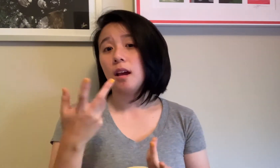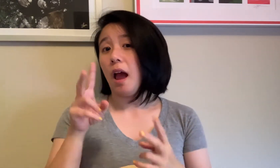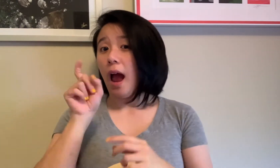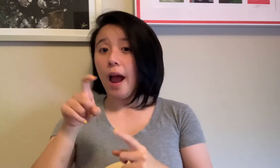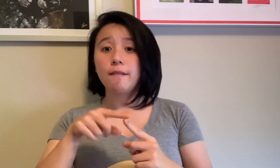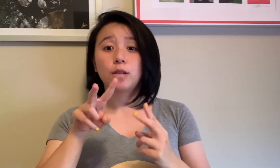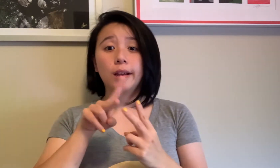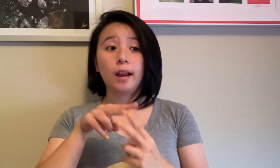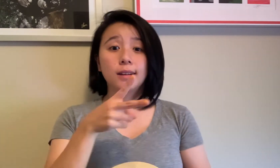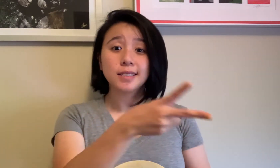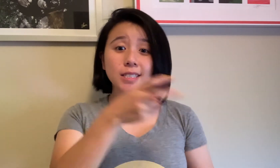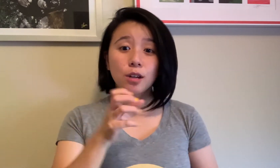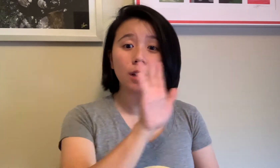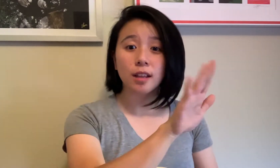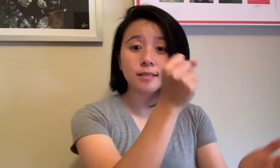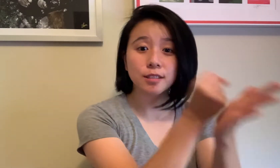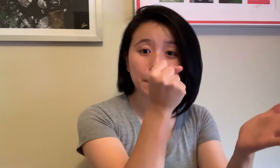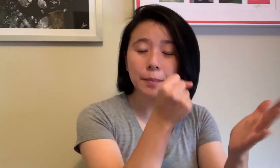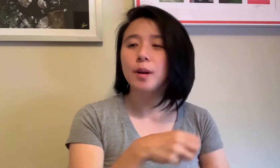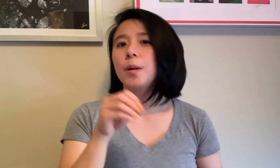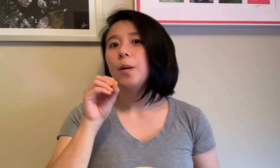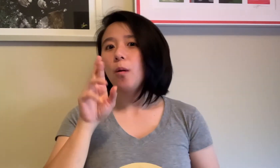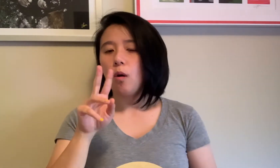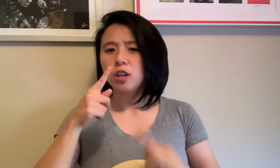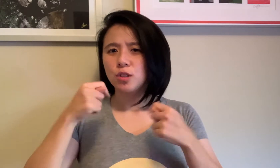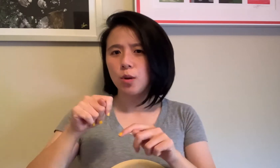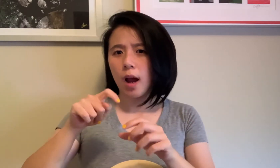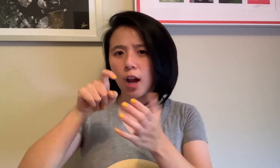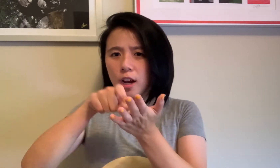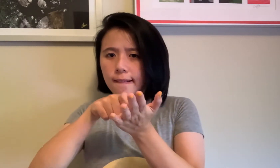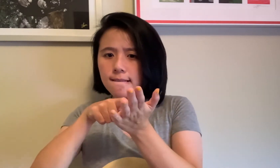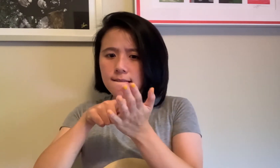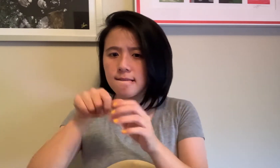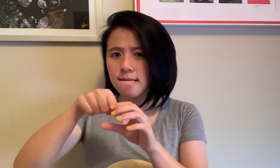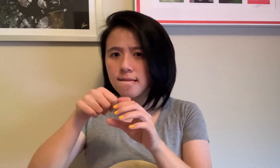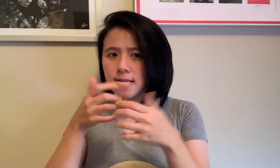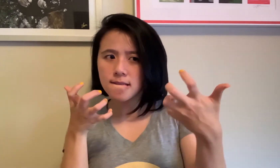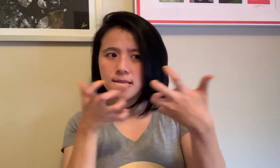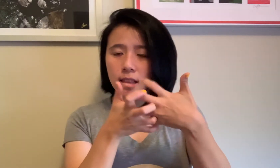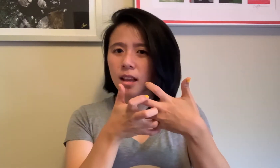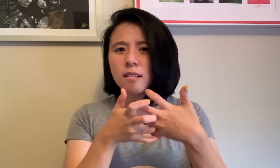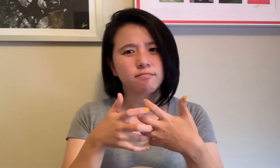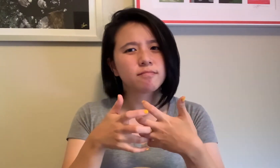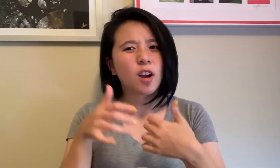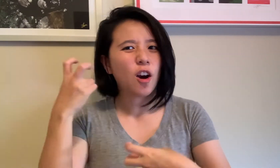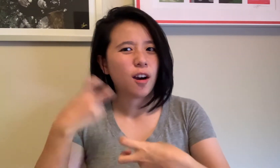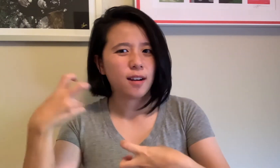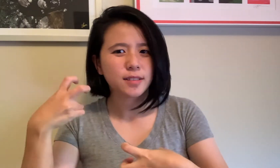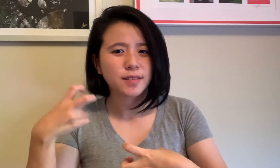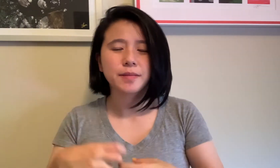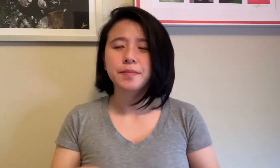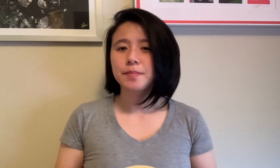You would have to either steal their chop or carve the same signature which is very hard.